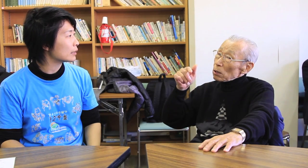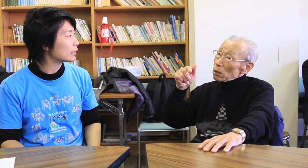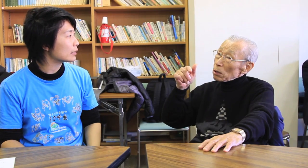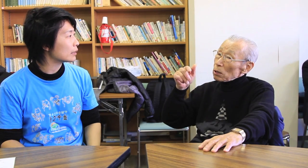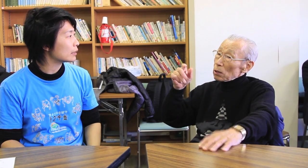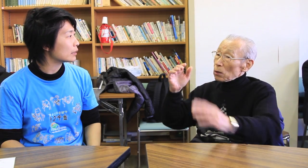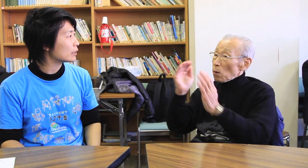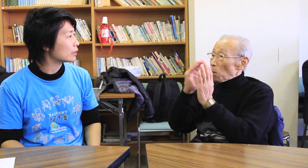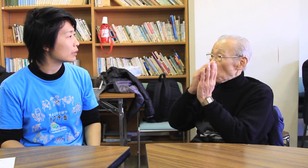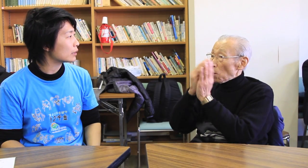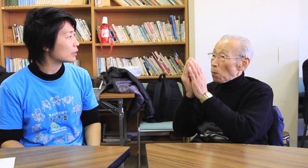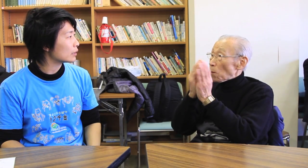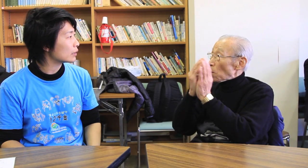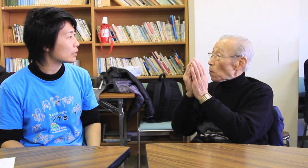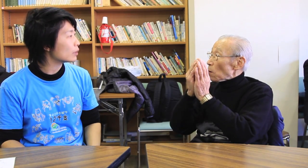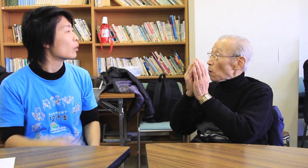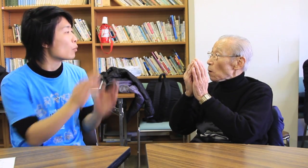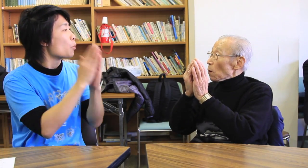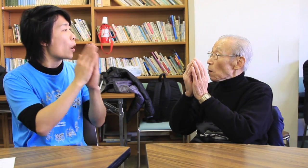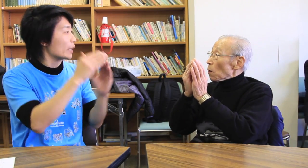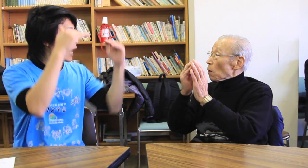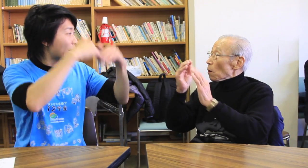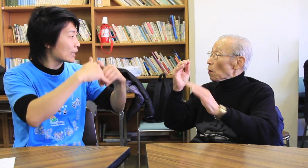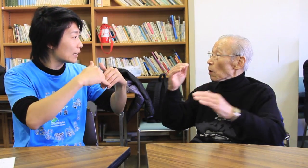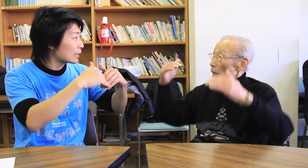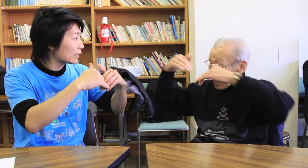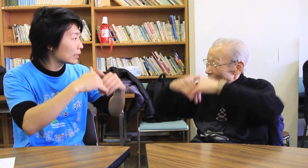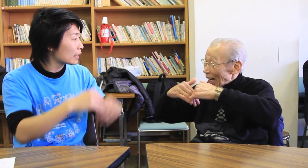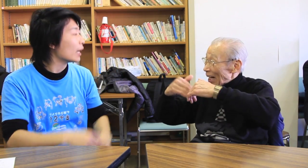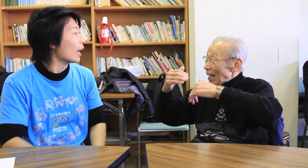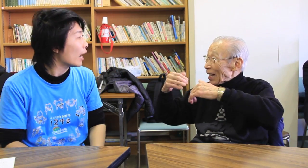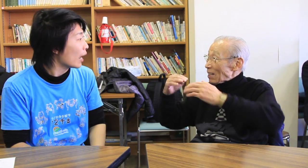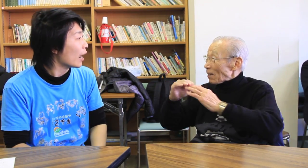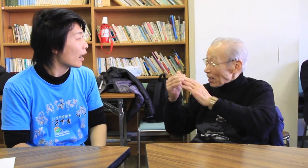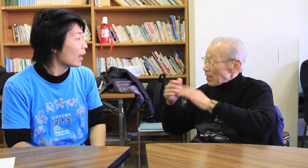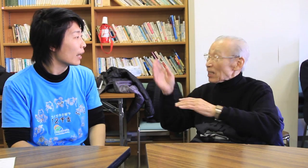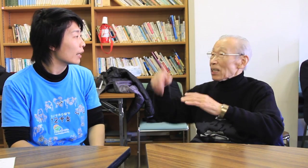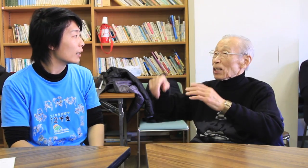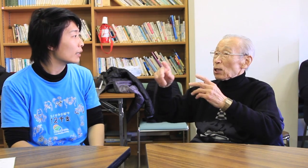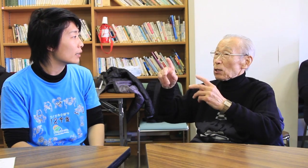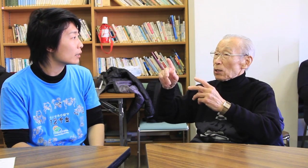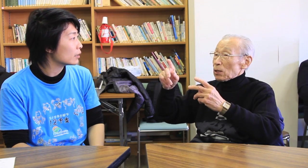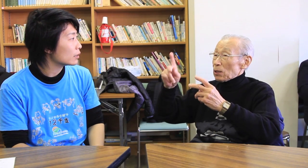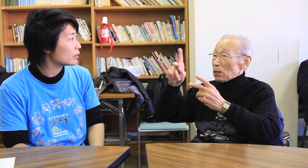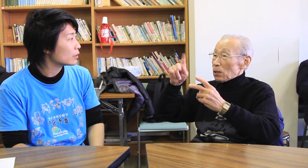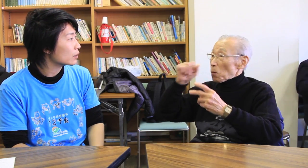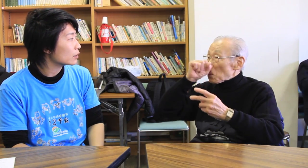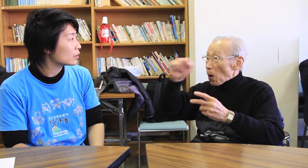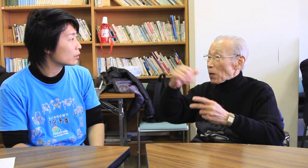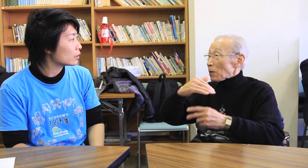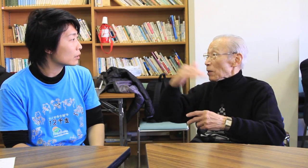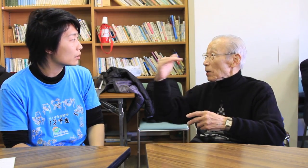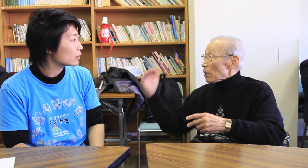No not near Osaka Castle. It was in Momodani, Yoshiyama.